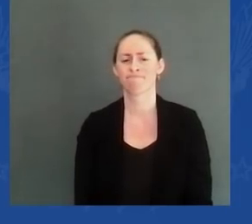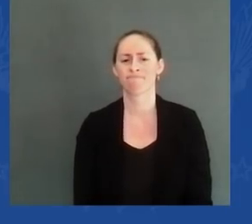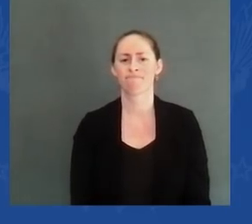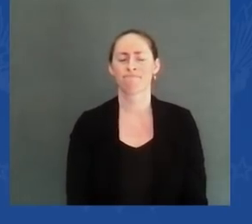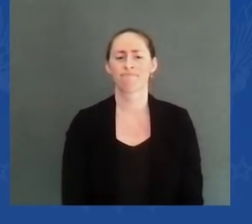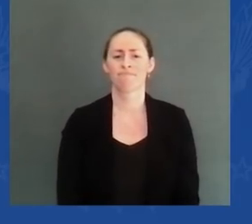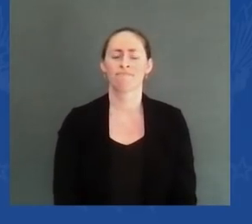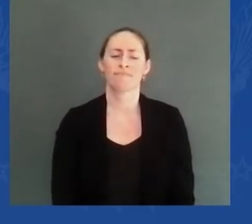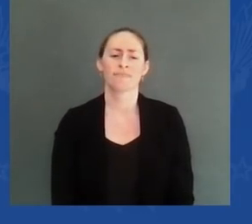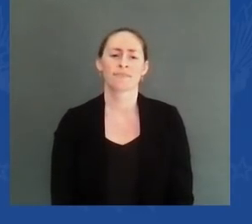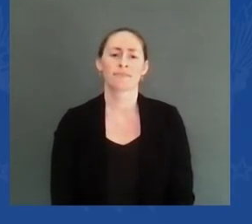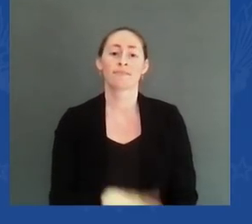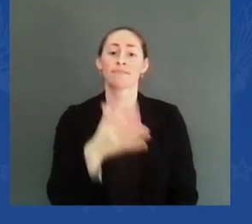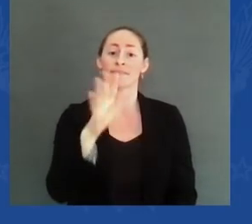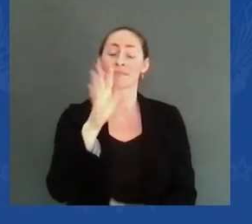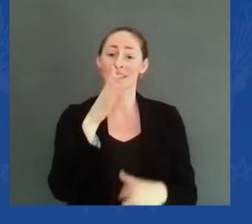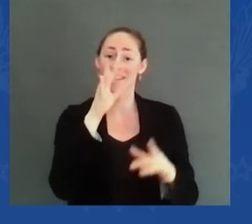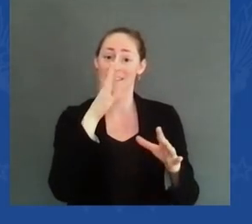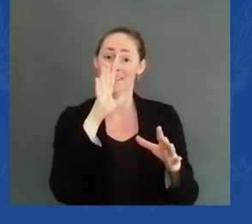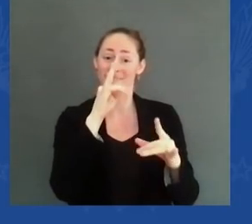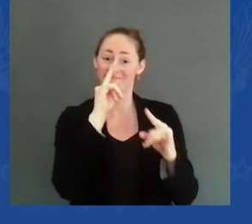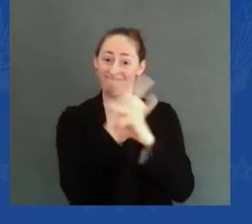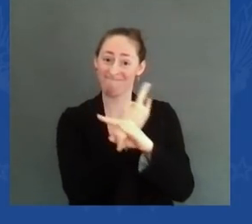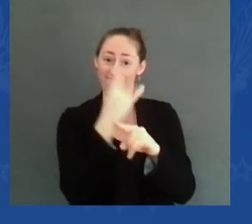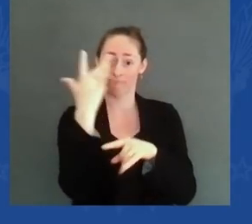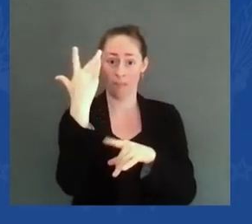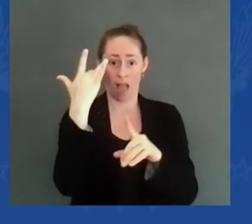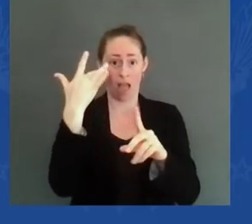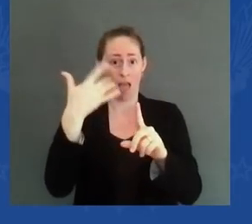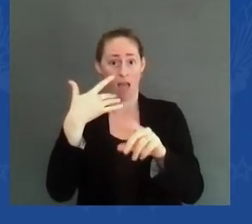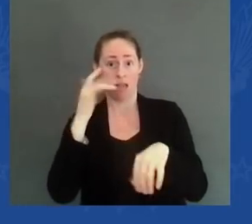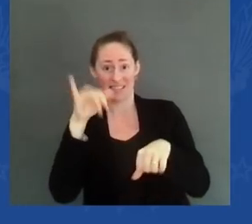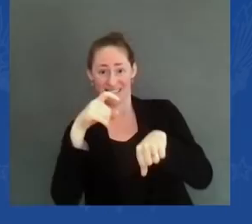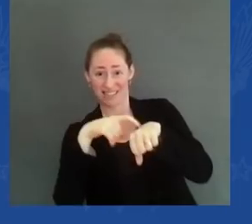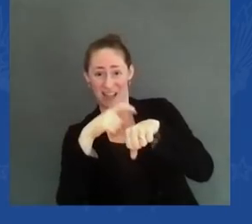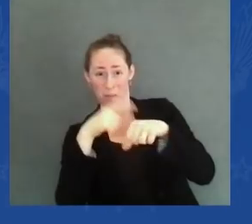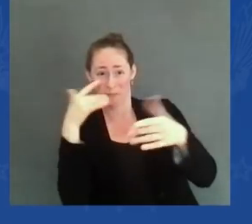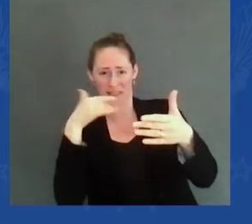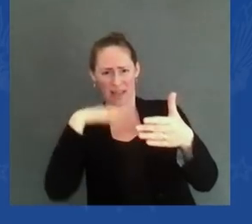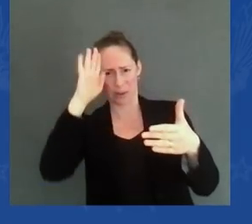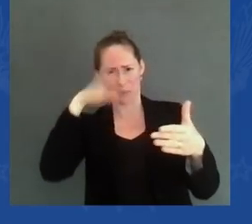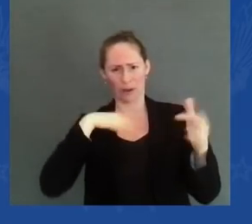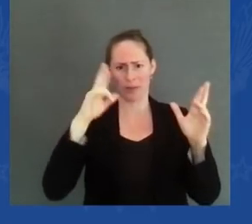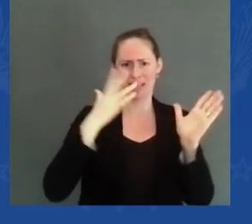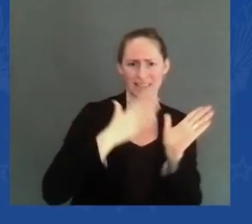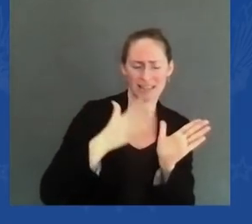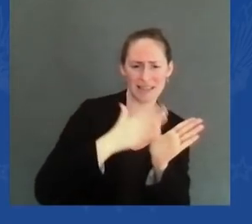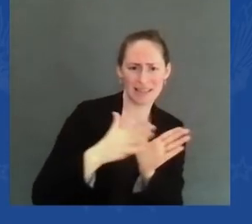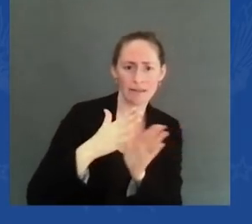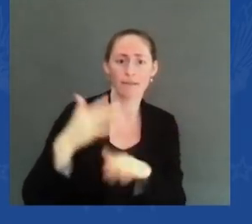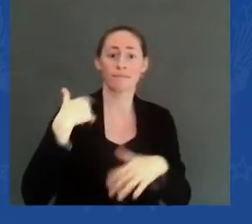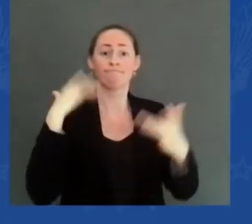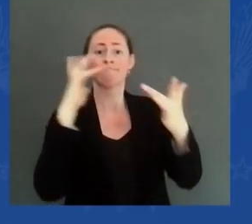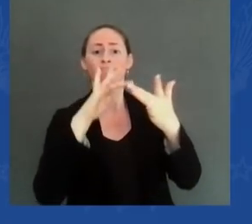I called the governors of Mississippi and Louisiana to offer the help from New York, and they were grateful.